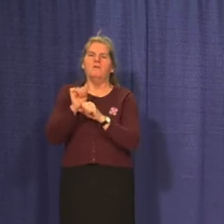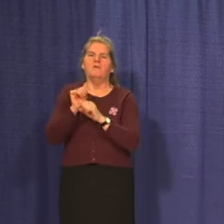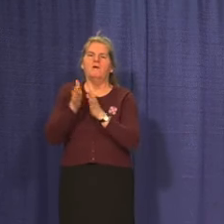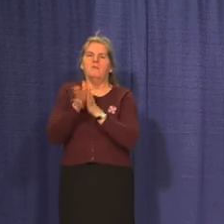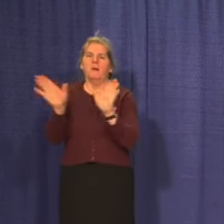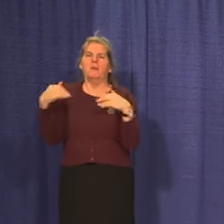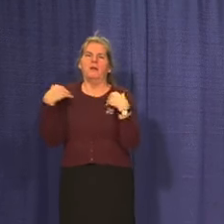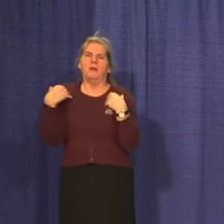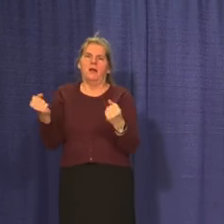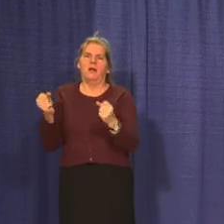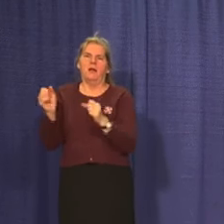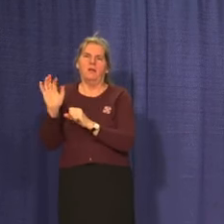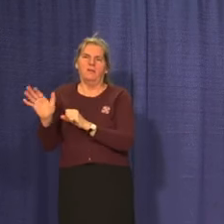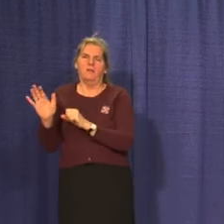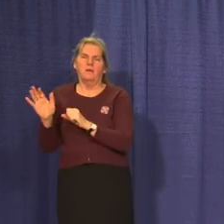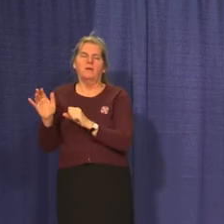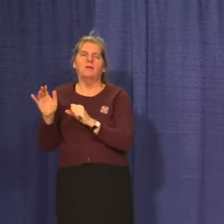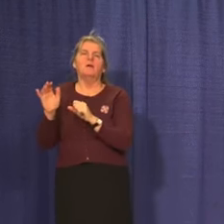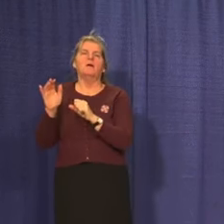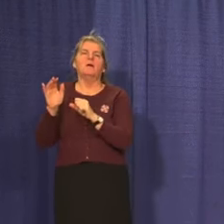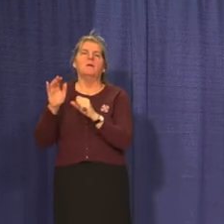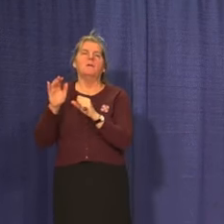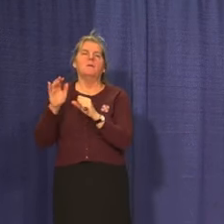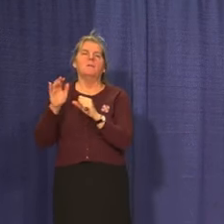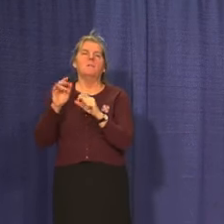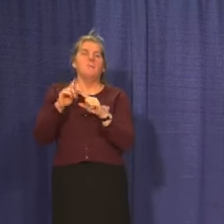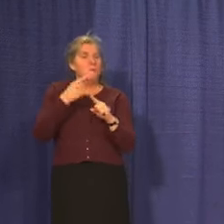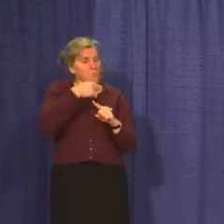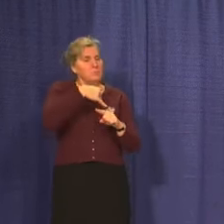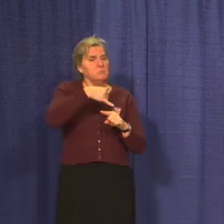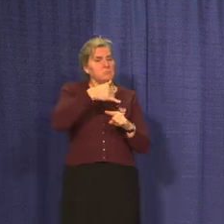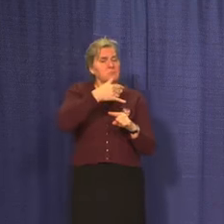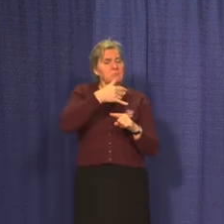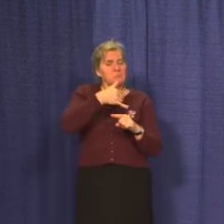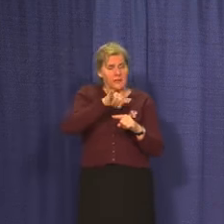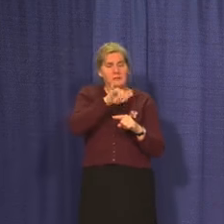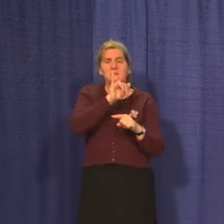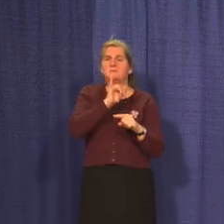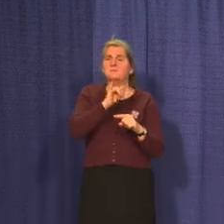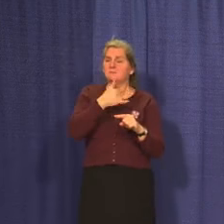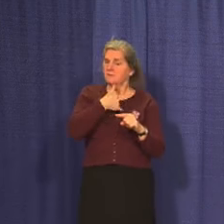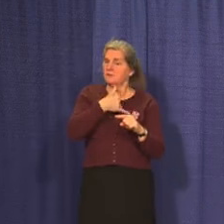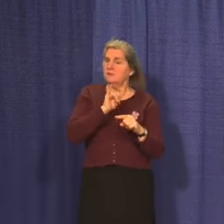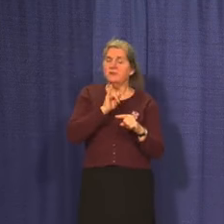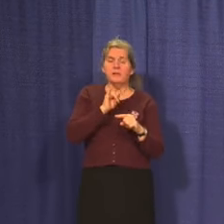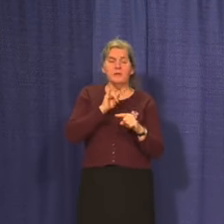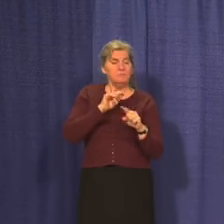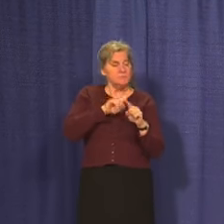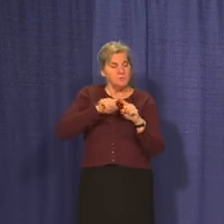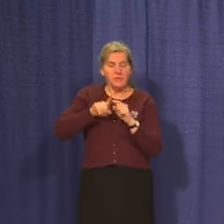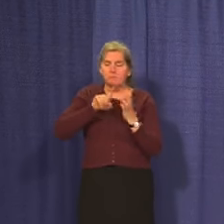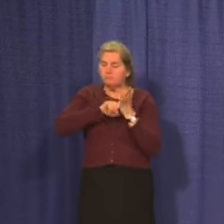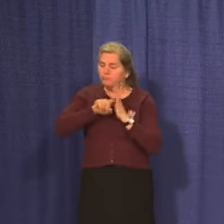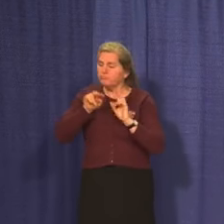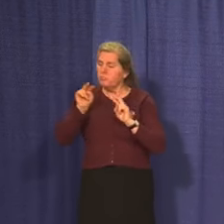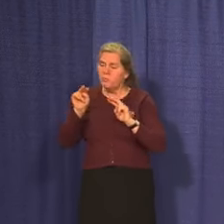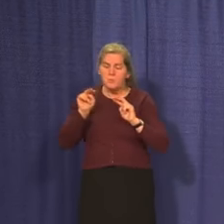SHOWING A BENEFIT. WE ARE WORKING AS THE PREMIER SAID, WE ARE WORKING AT A NUMBER OF TABLES AND LOOKING AT HOW THE